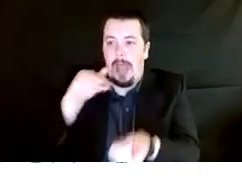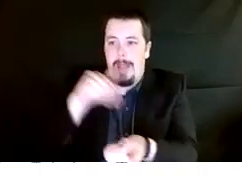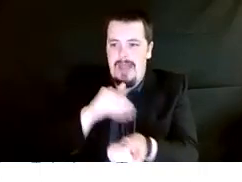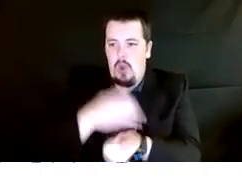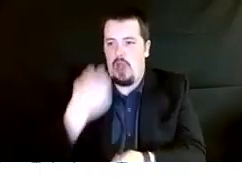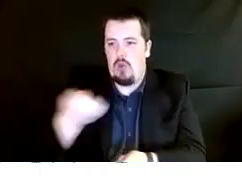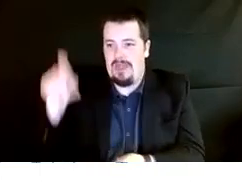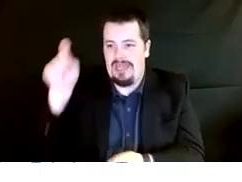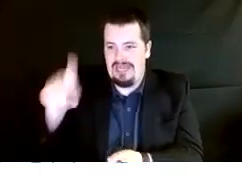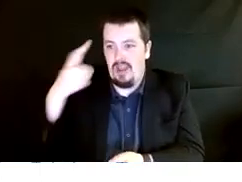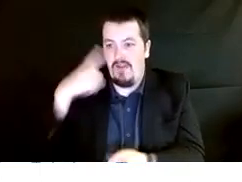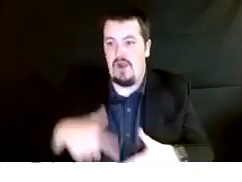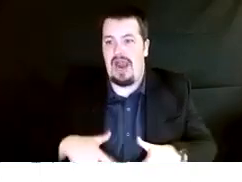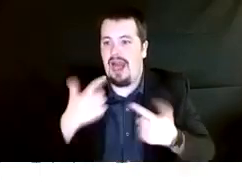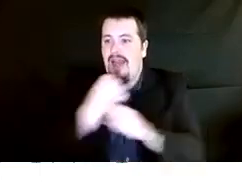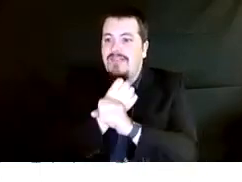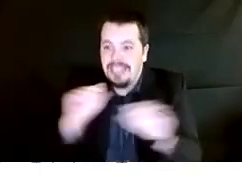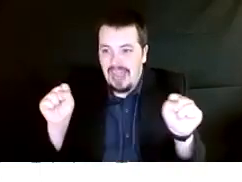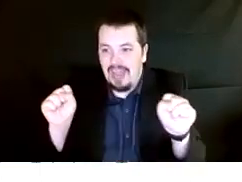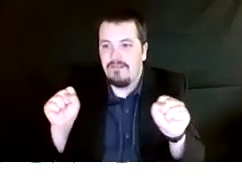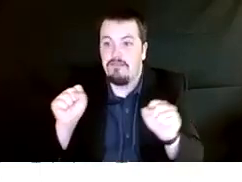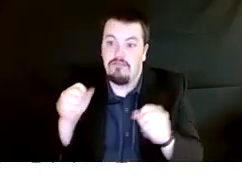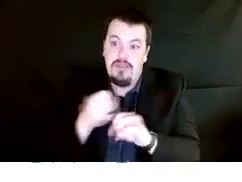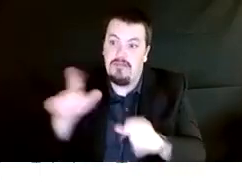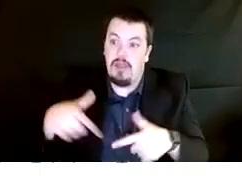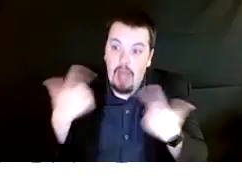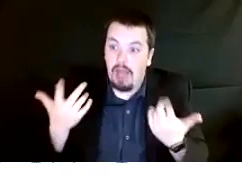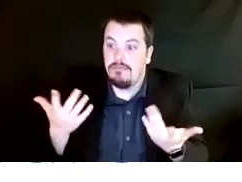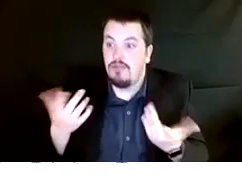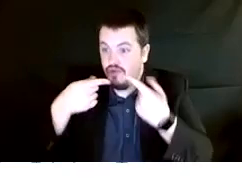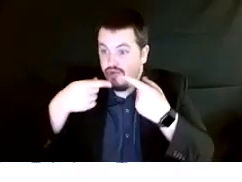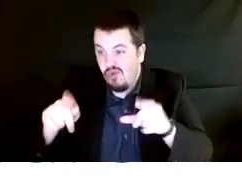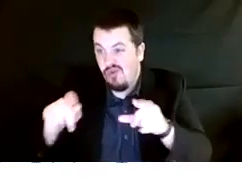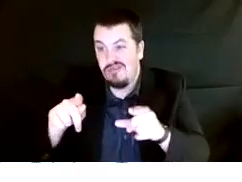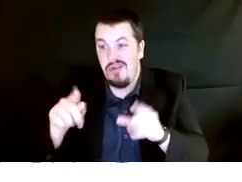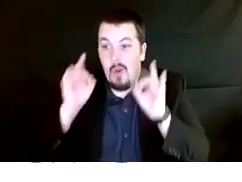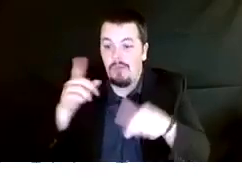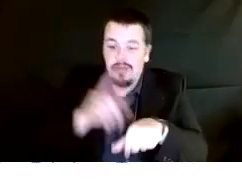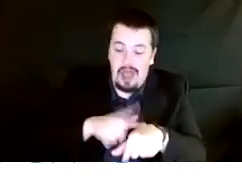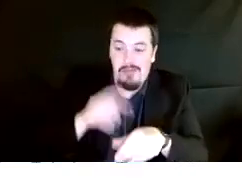for life saving ..for saving their lives uh during this crisis and here forward these guidelines are